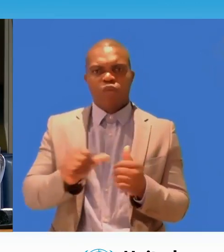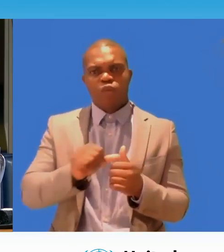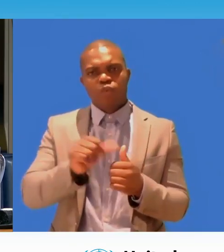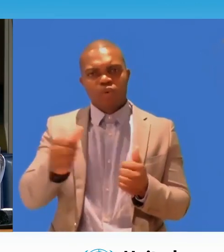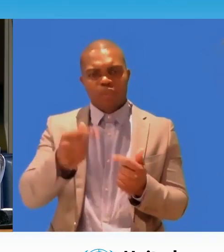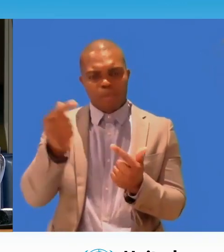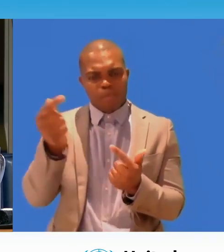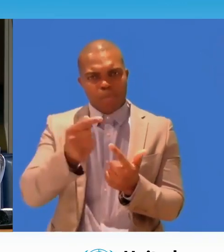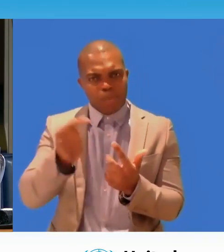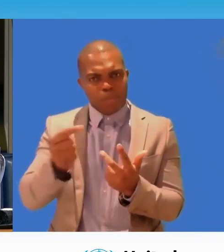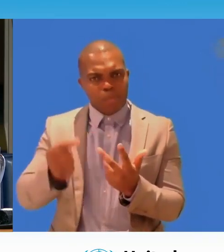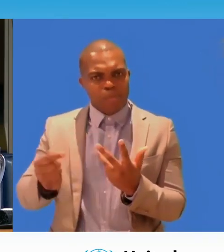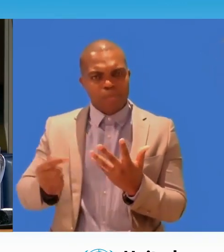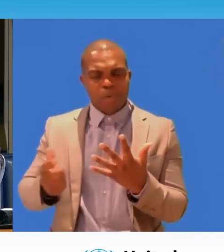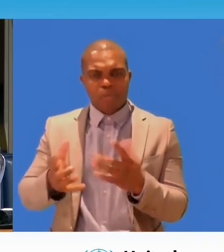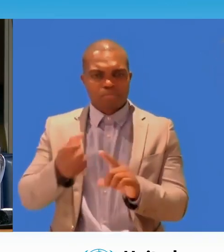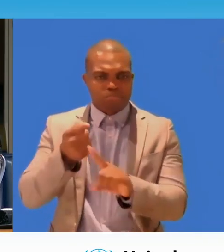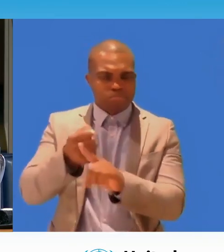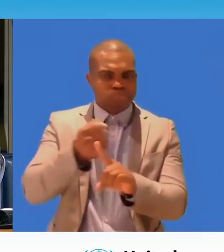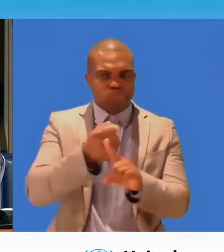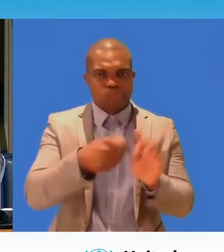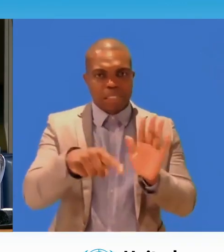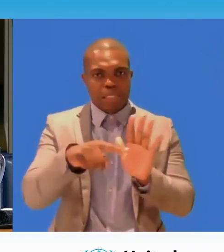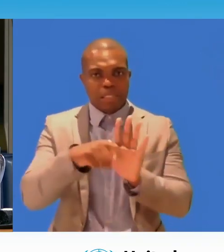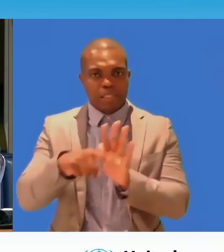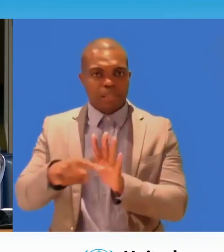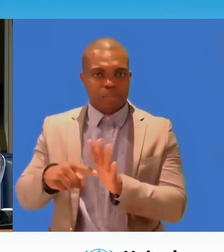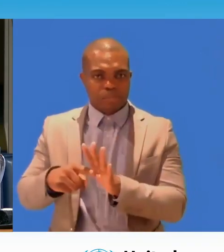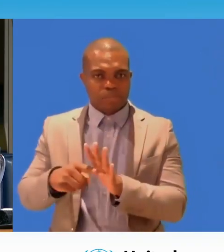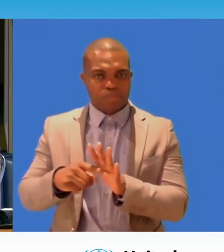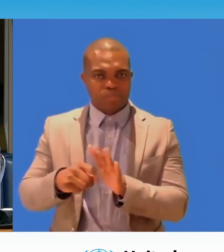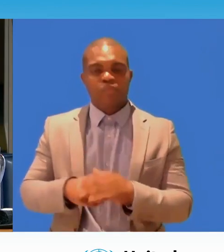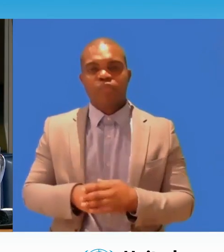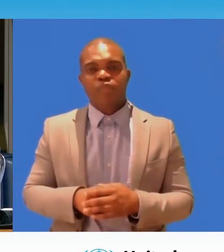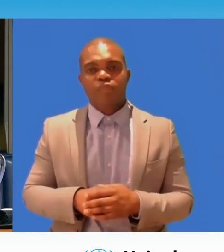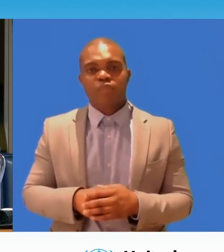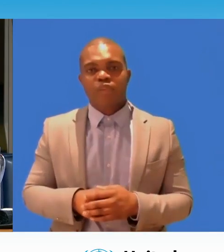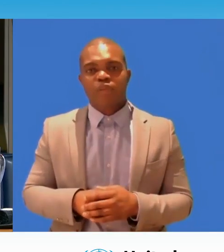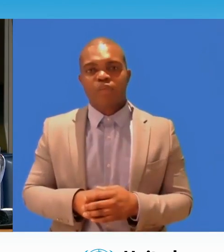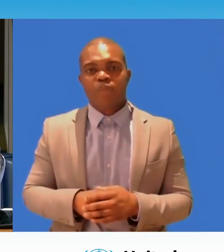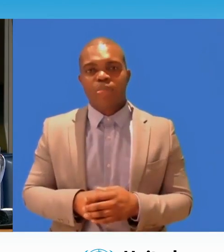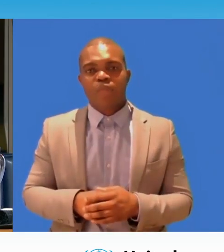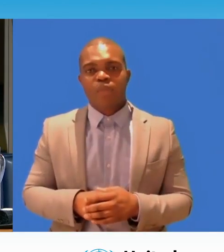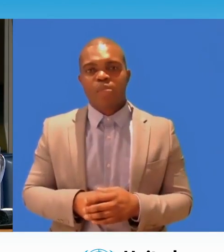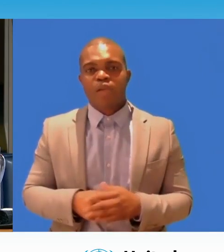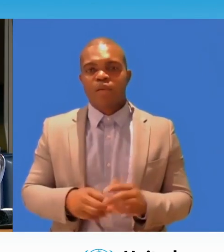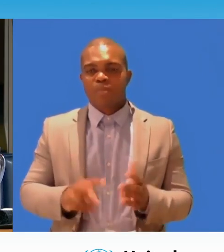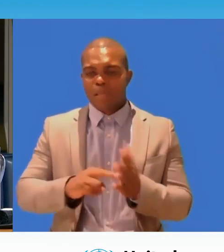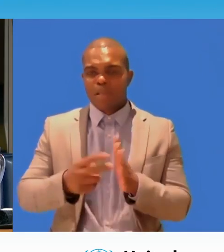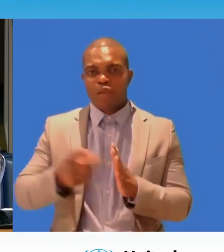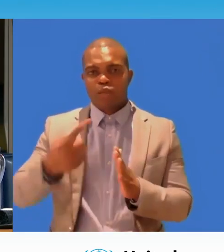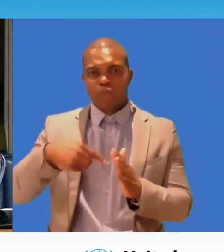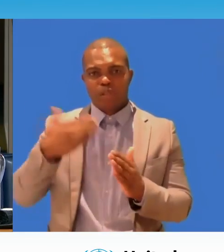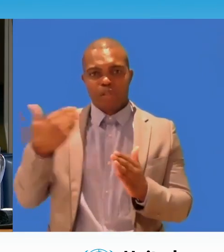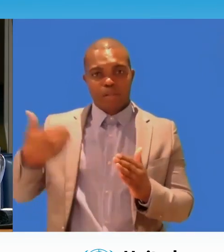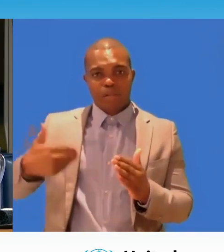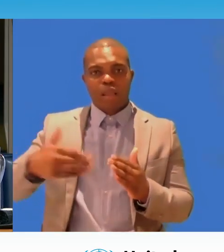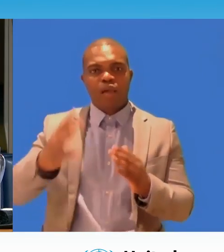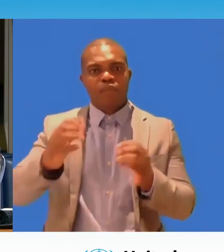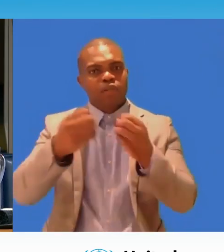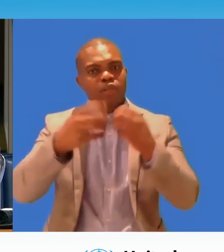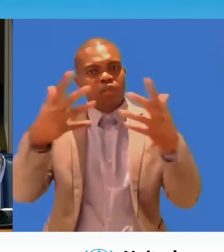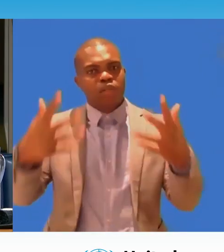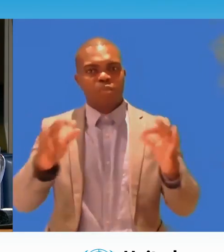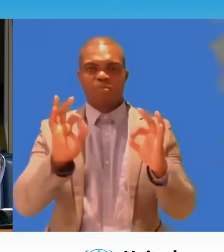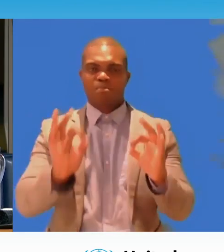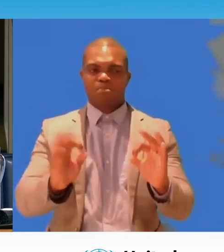system which in anchors us through the challenges we collectively face with growing consensus that